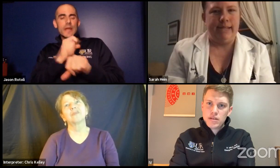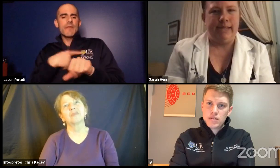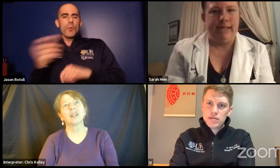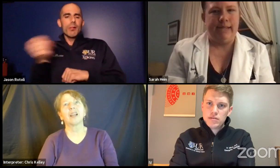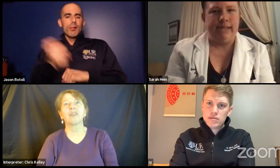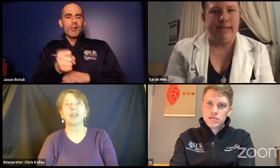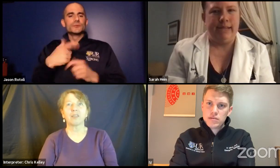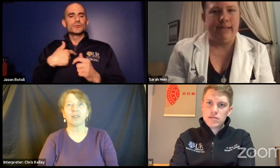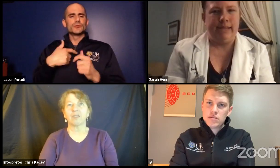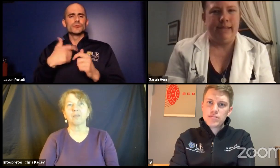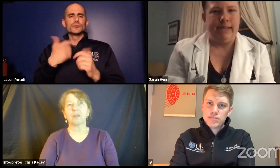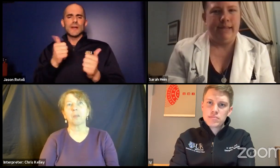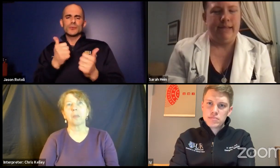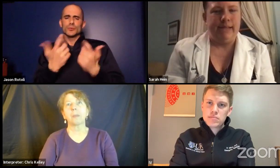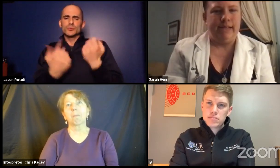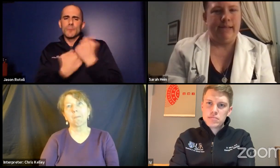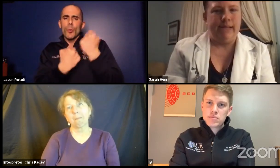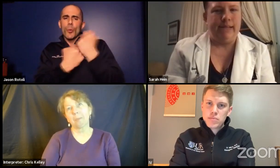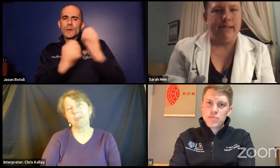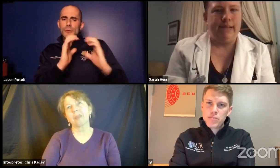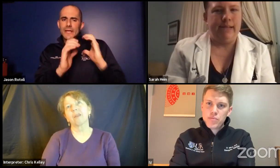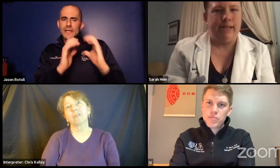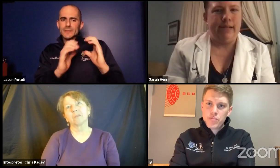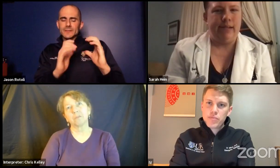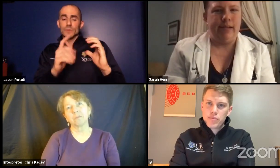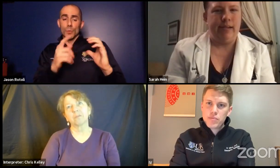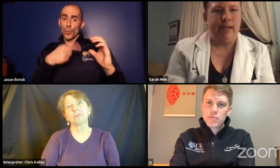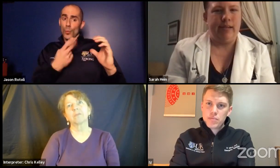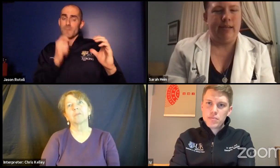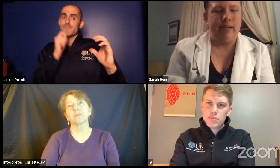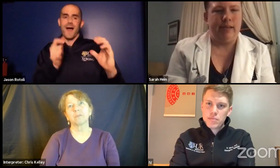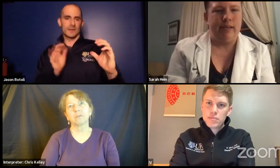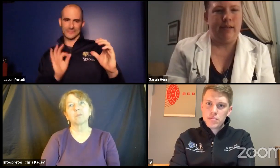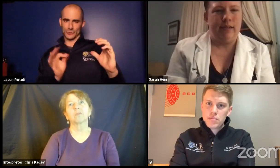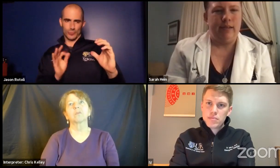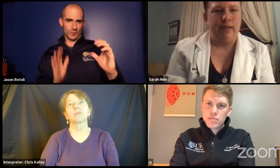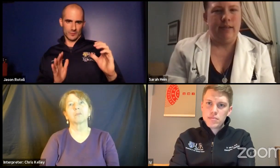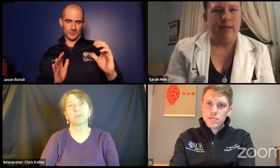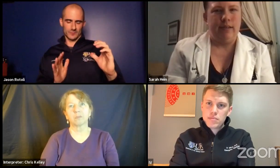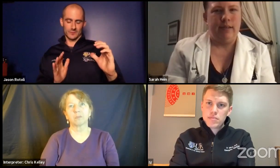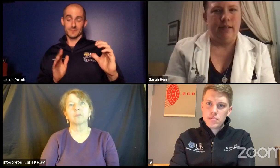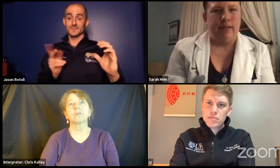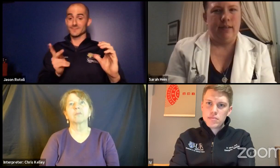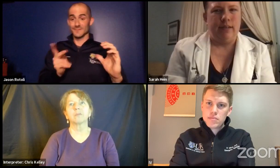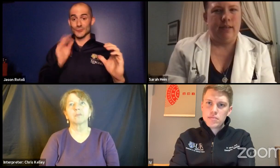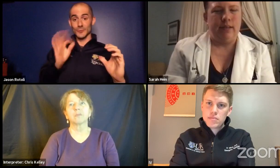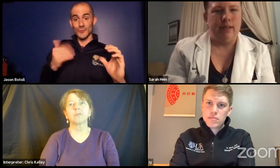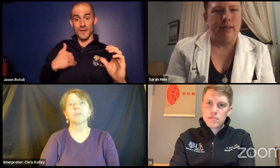accommodations? Like can they have interpreters? Do they have captions? Clear